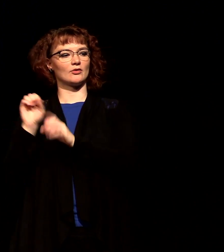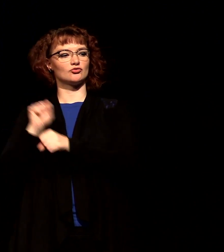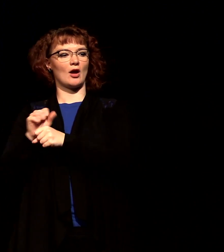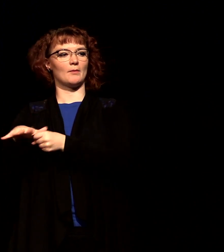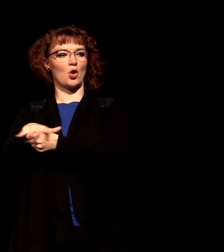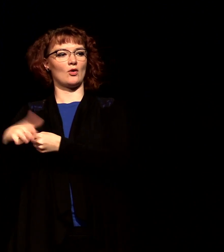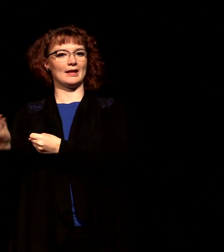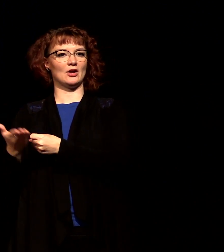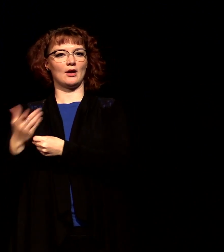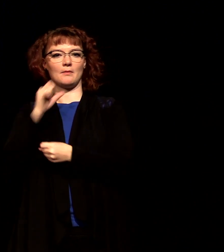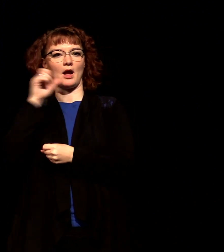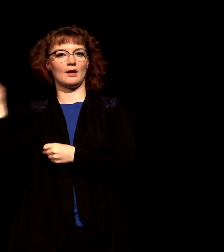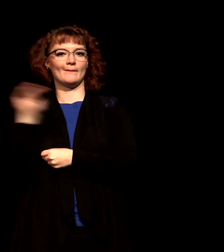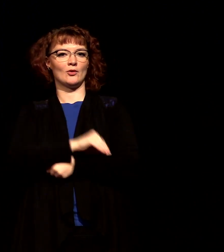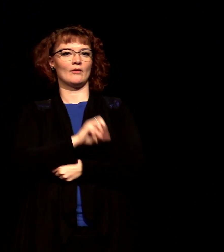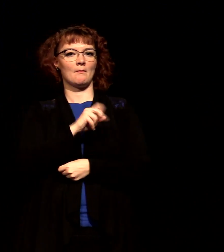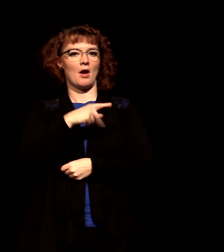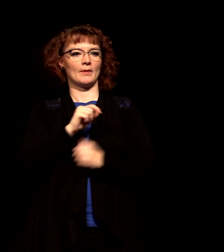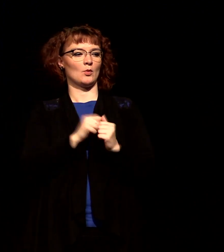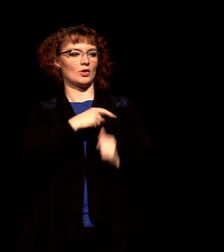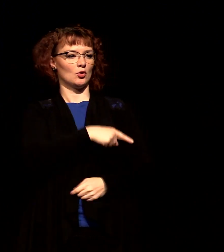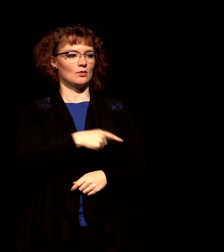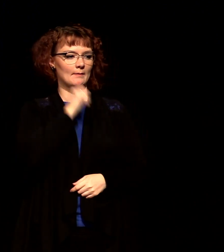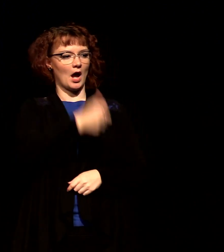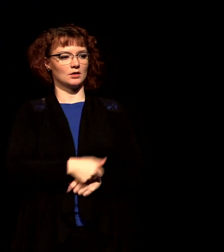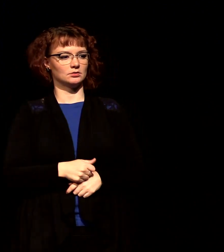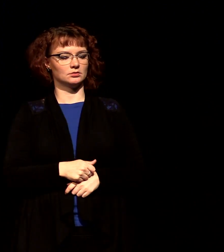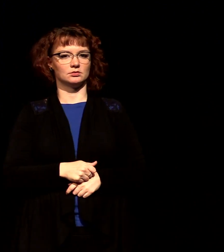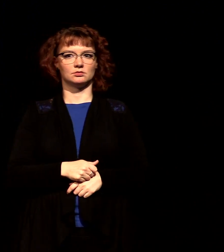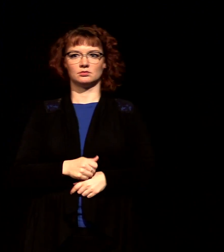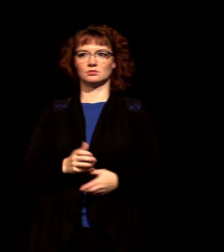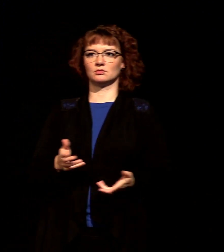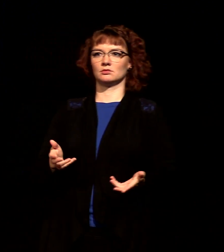living right now, I'm not moving. And there I was, with